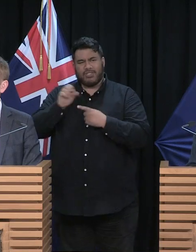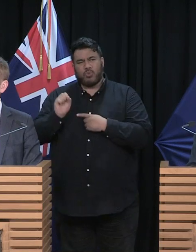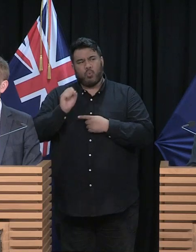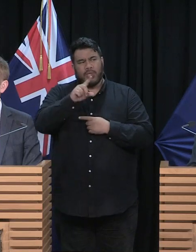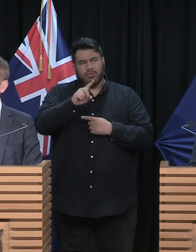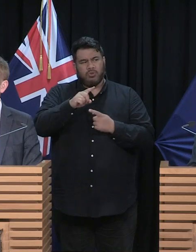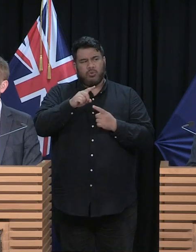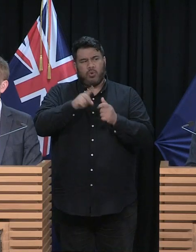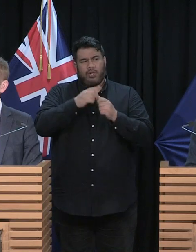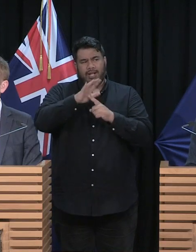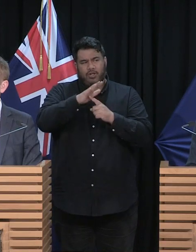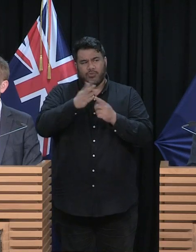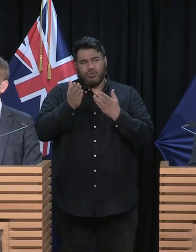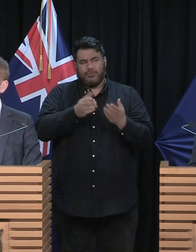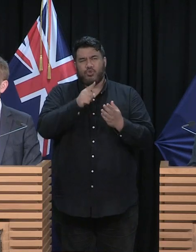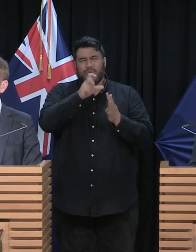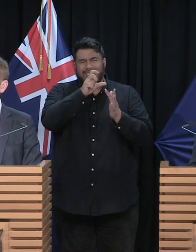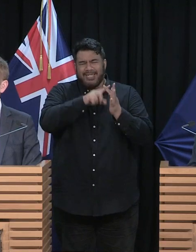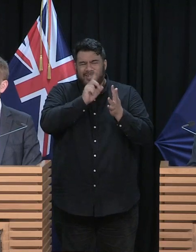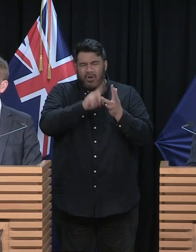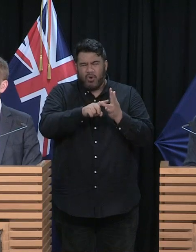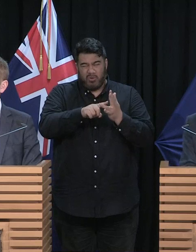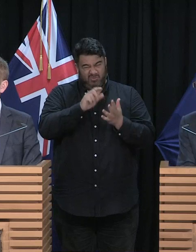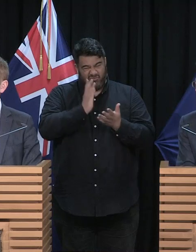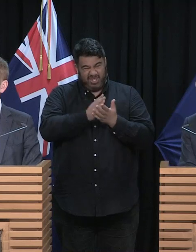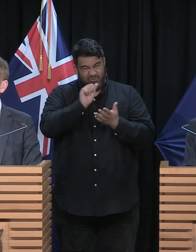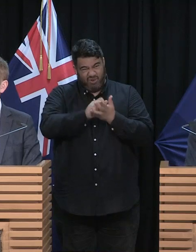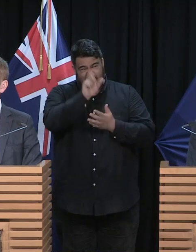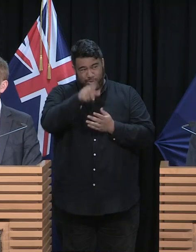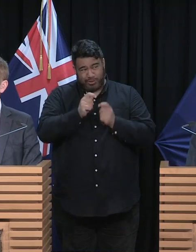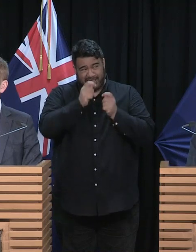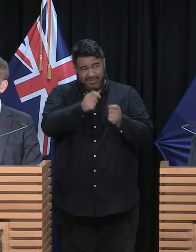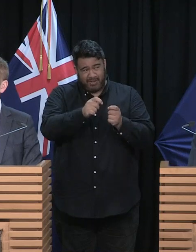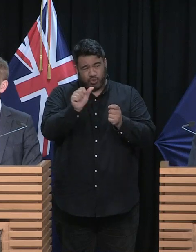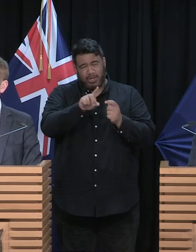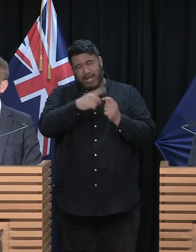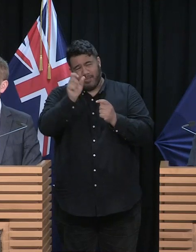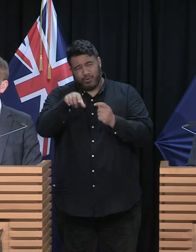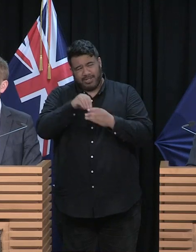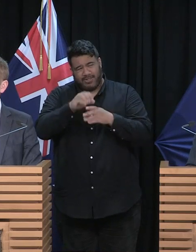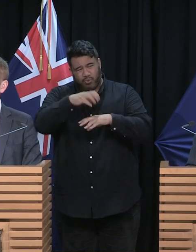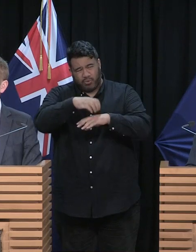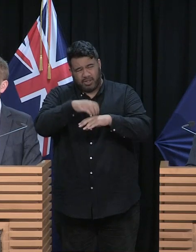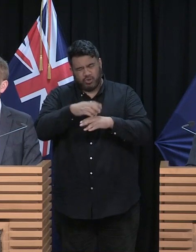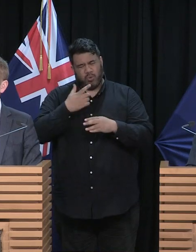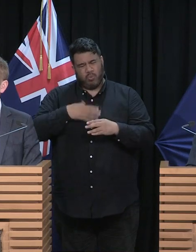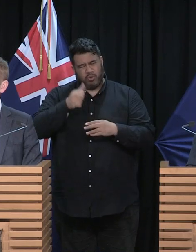password-secured. Do you think it was correct for this information to go to a CEO instead of actual respond instants I mean, will